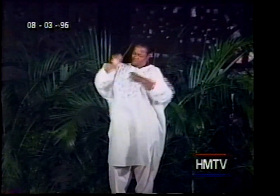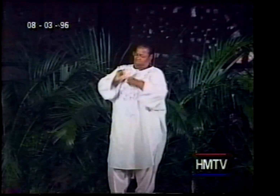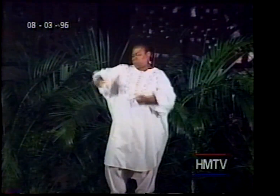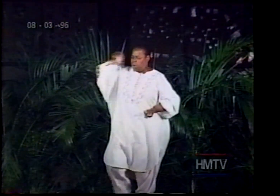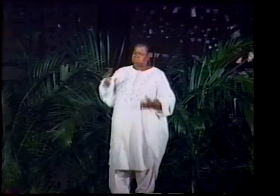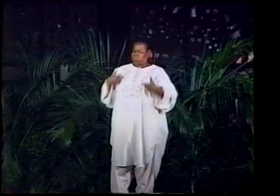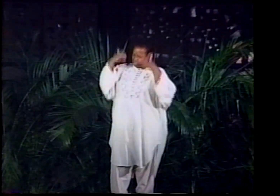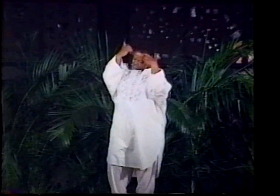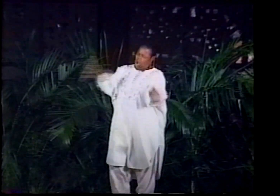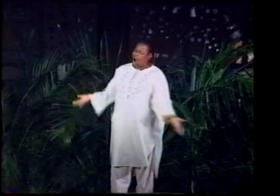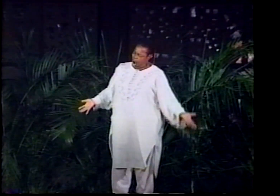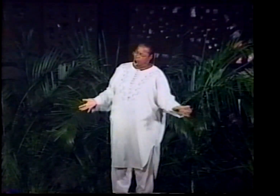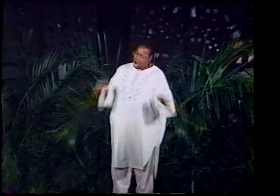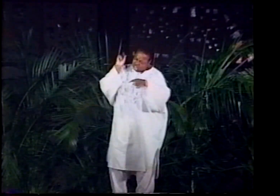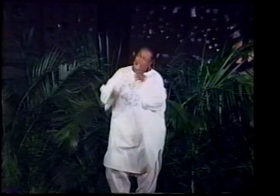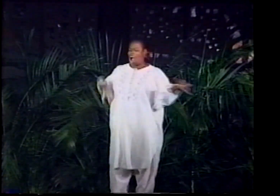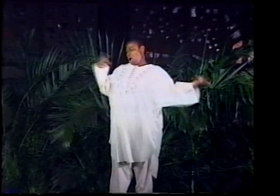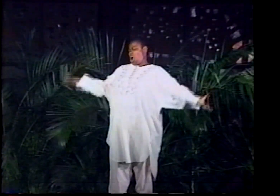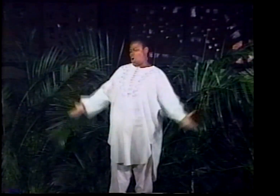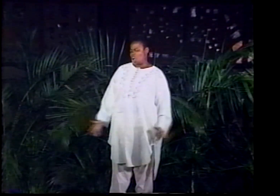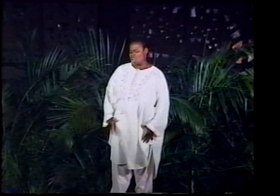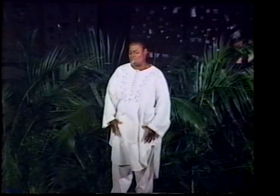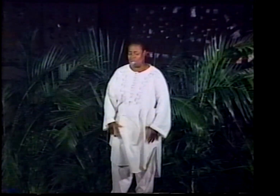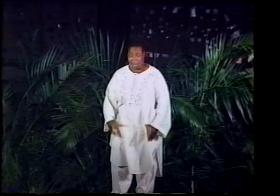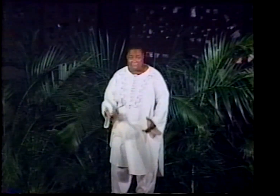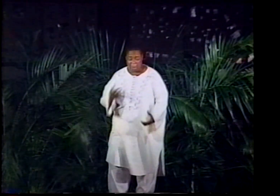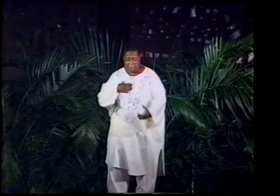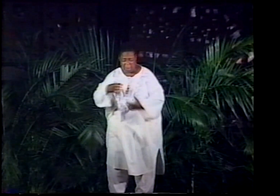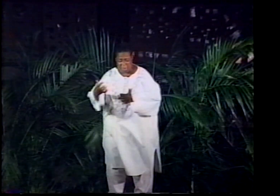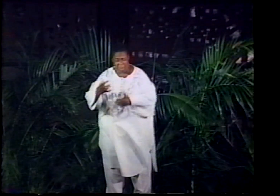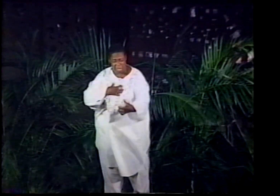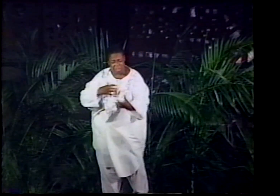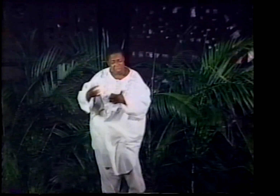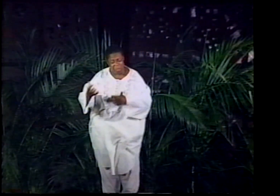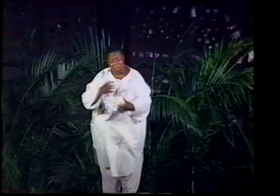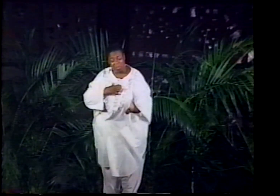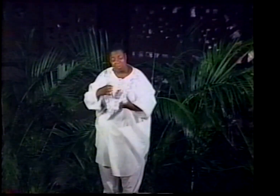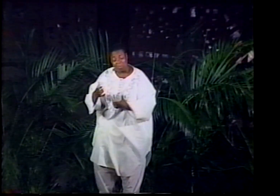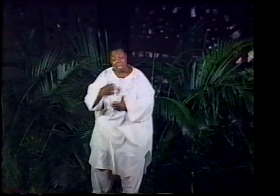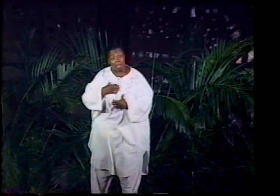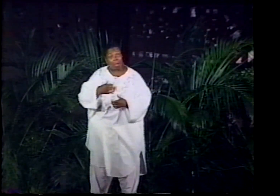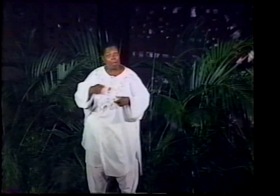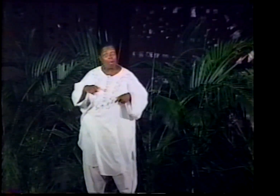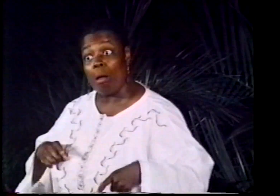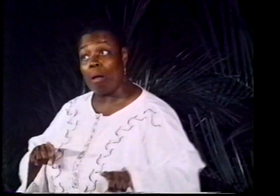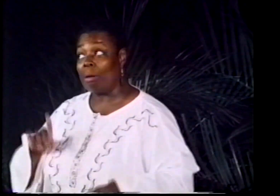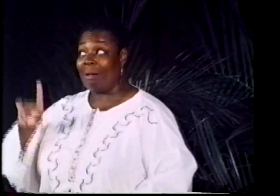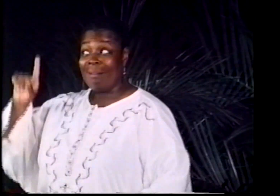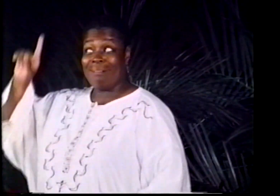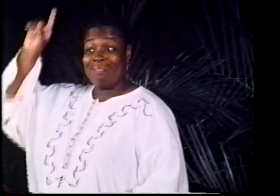There was no way he was every going to be able to this bread crumb out of the road and back to his ant hole.